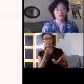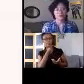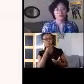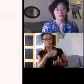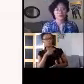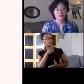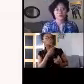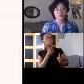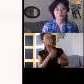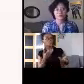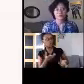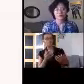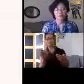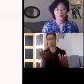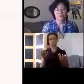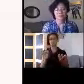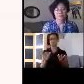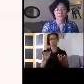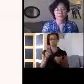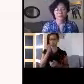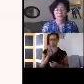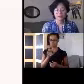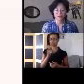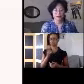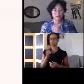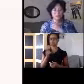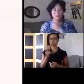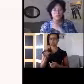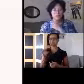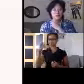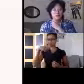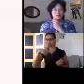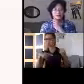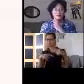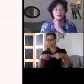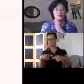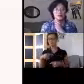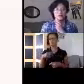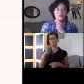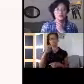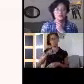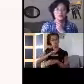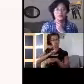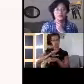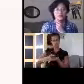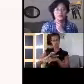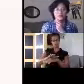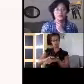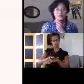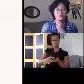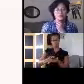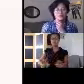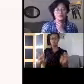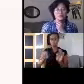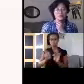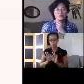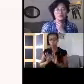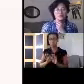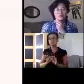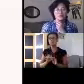for that, when we talk about that consultation piece, it's very important to centre the voices